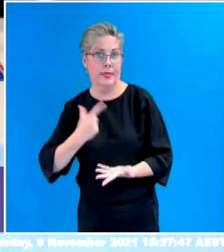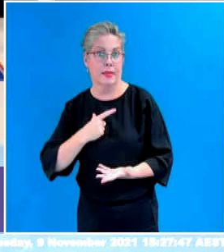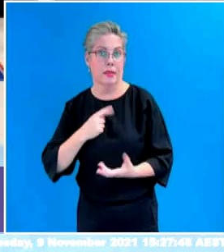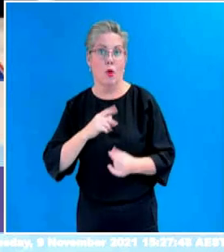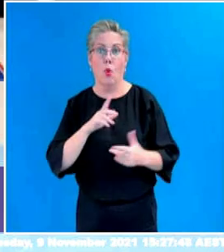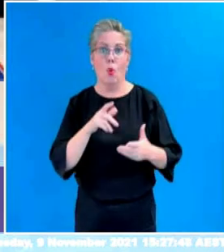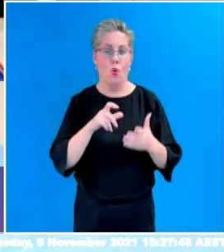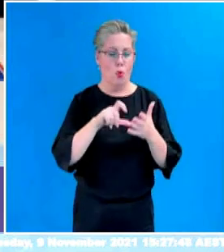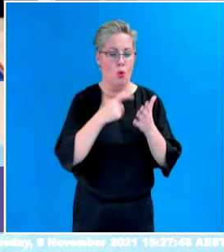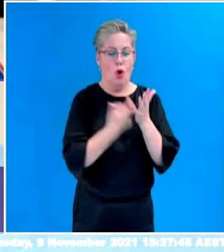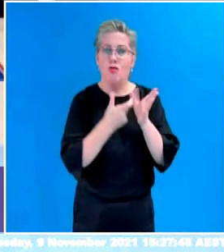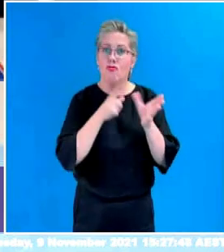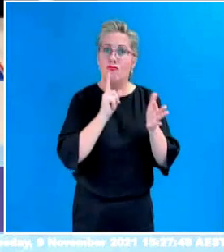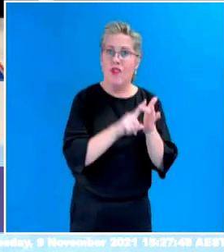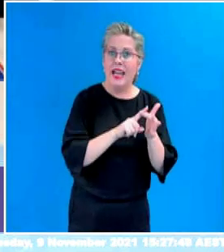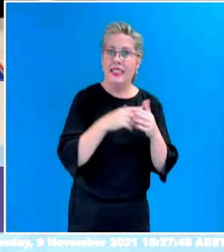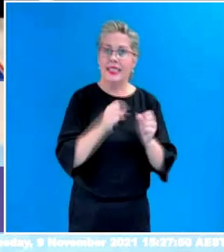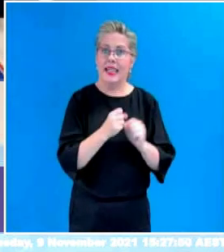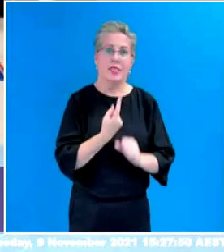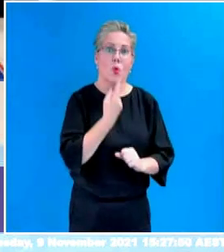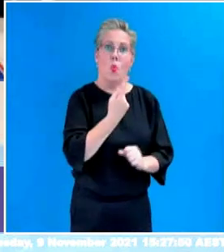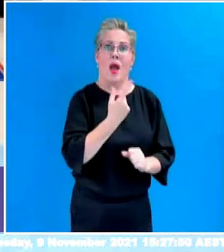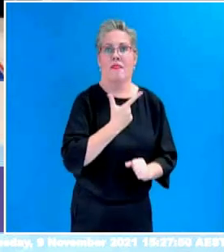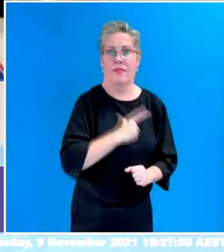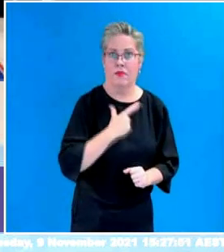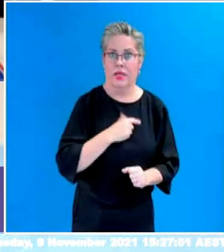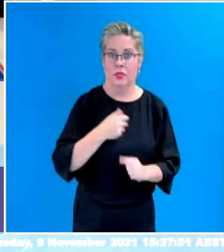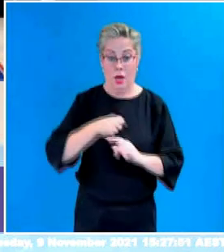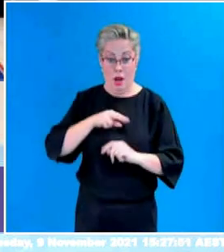So it's not like the combination gets you another ground.